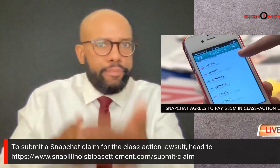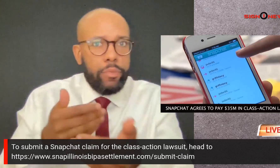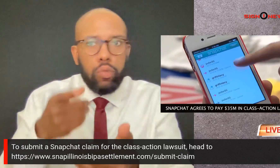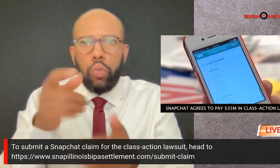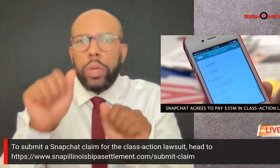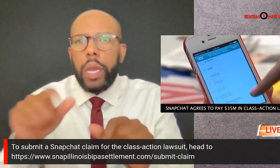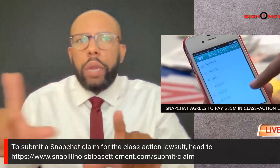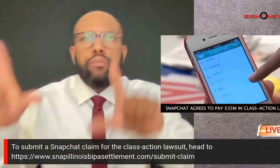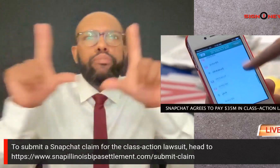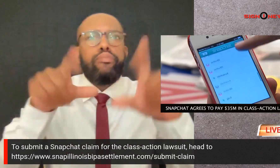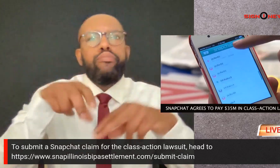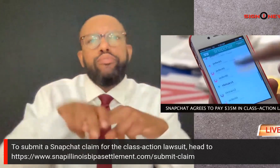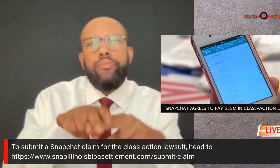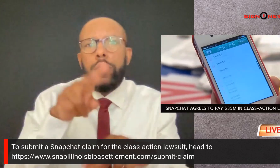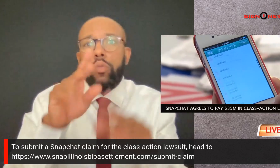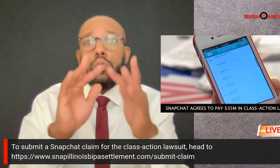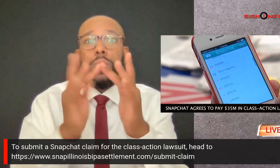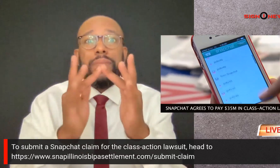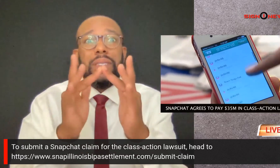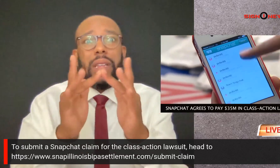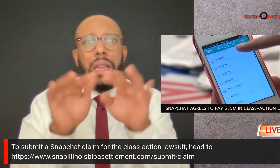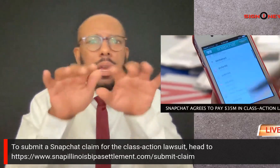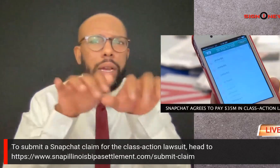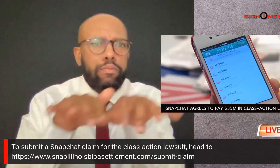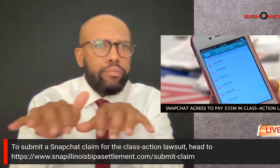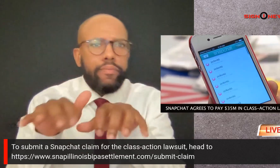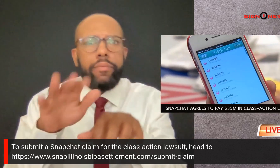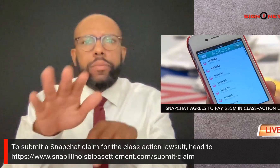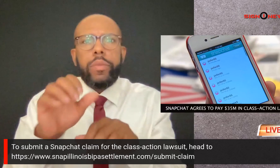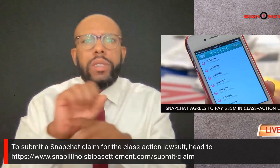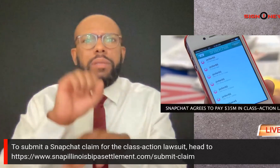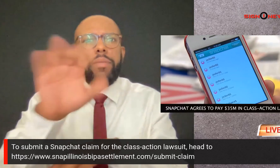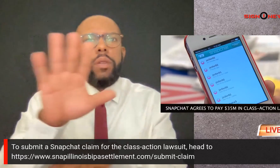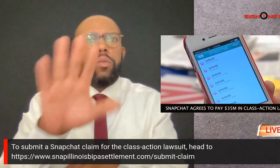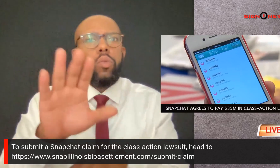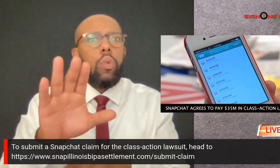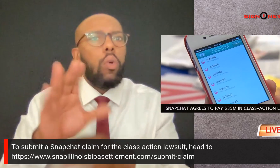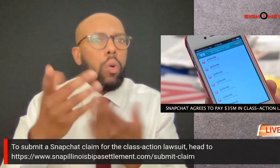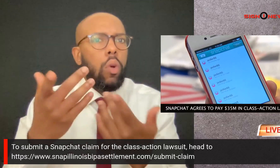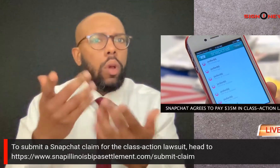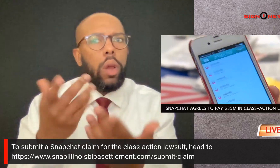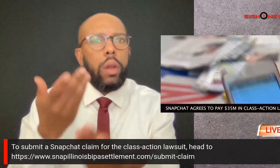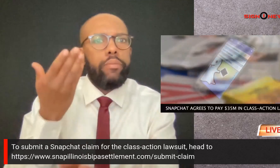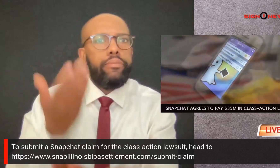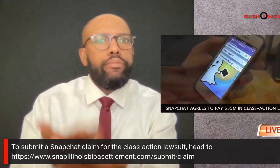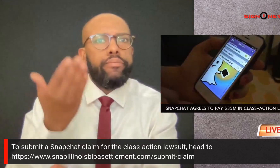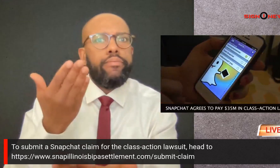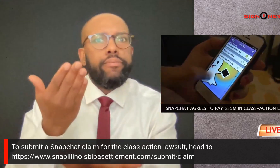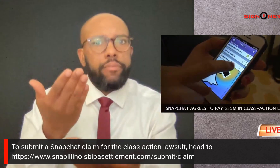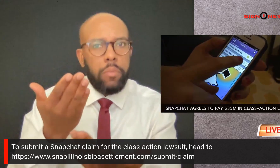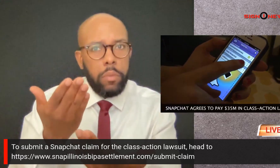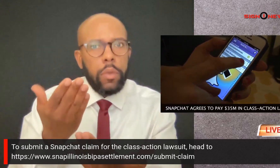the settlement still needs to be approved but here is the website to submit a claim